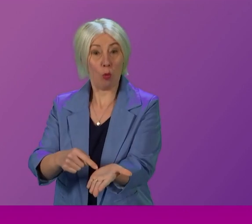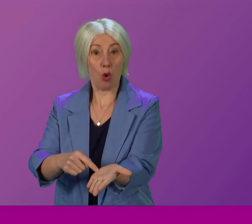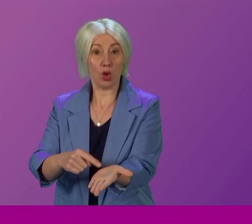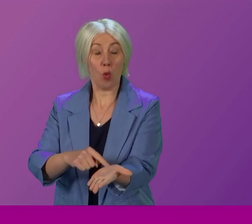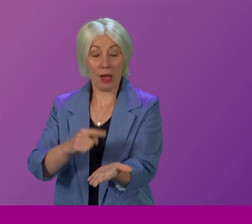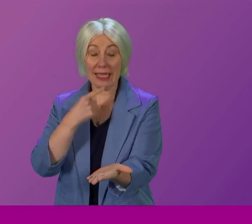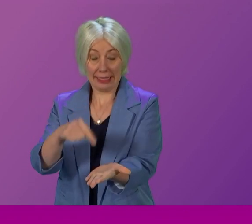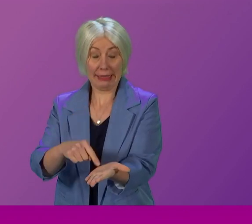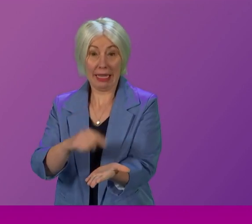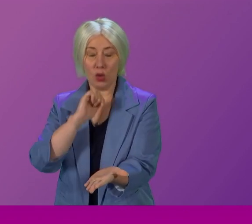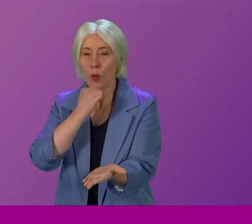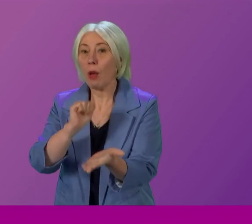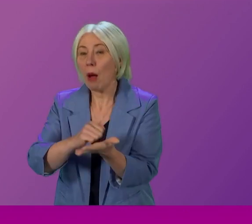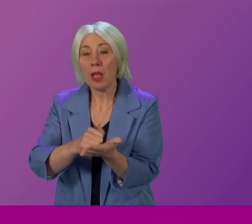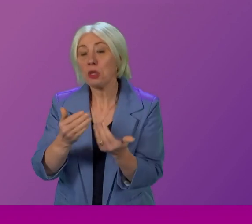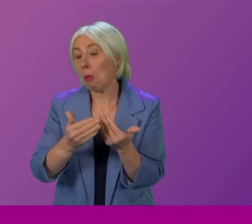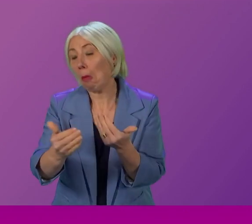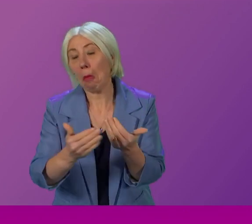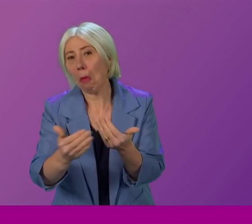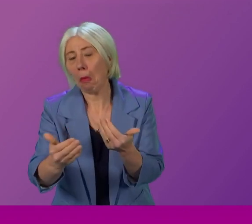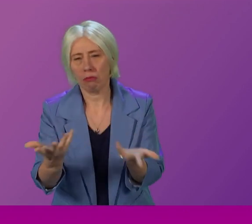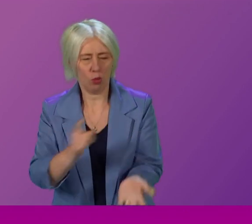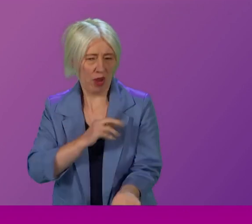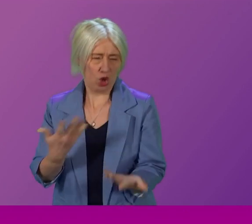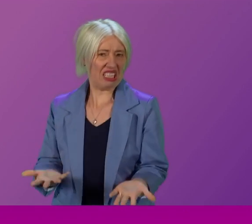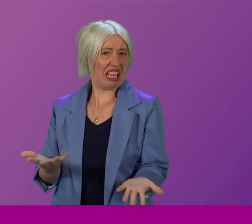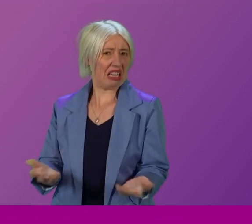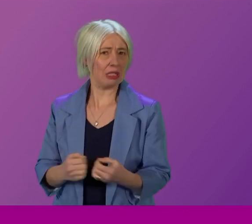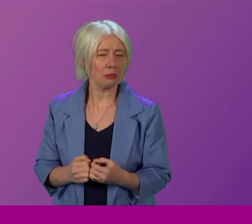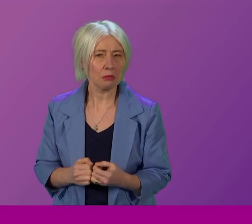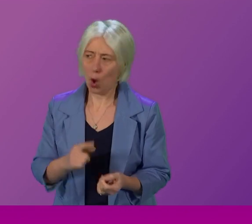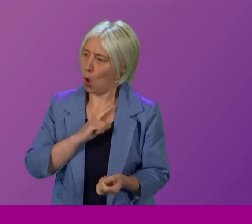will be published at some point, but why not today? Why not publish the findings and